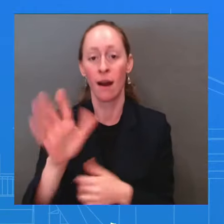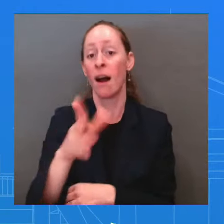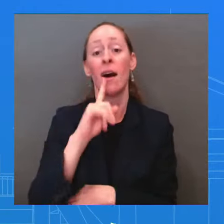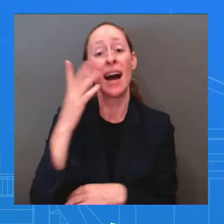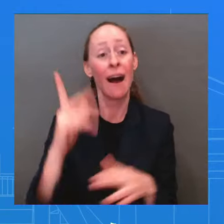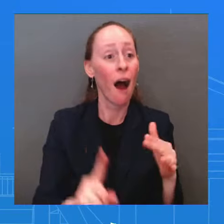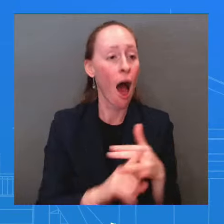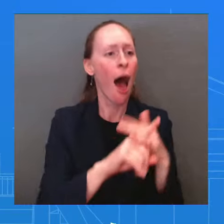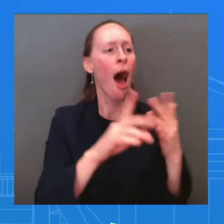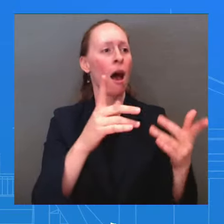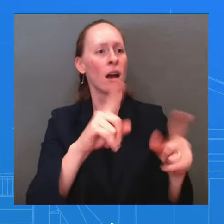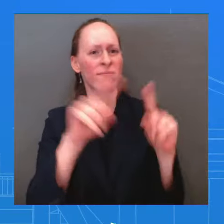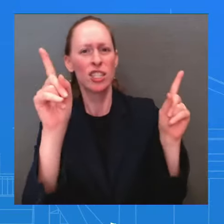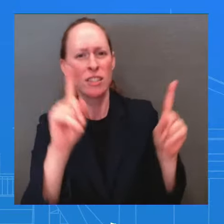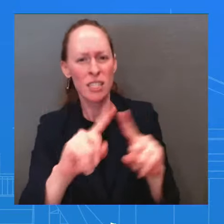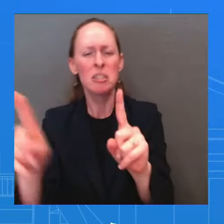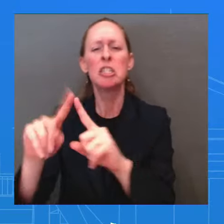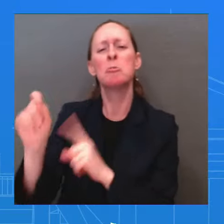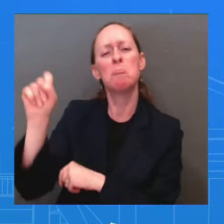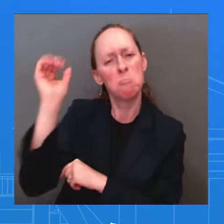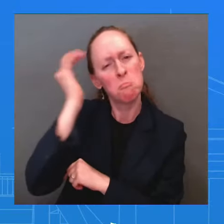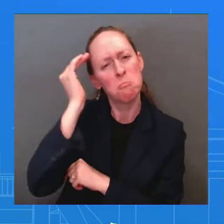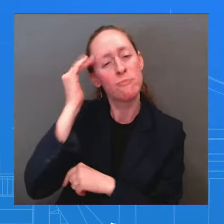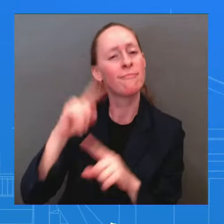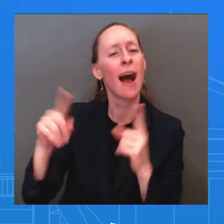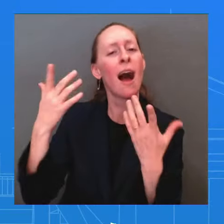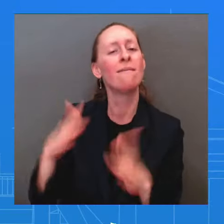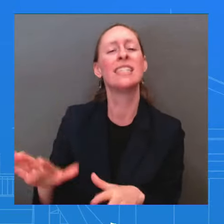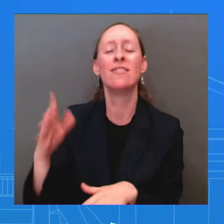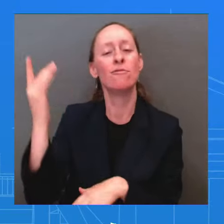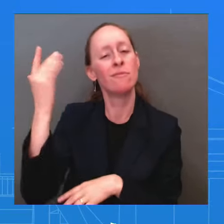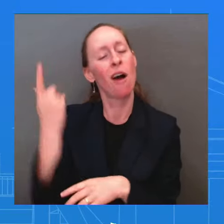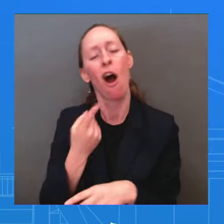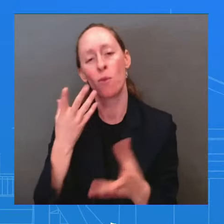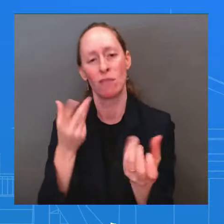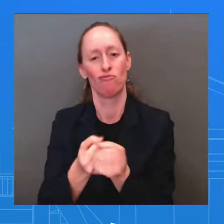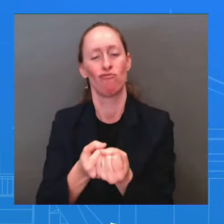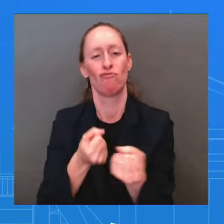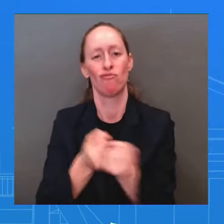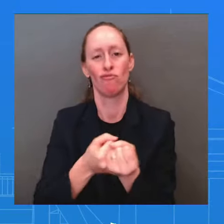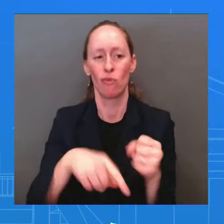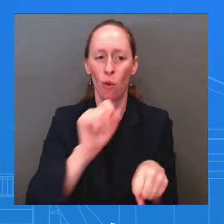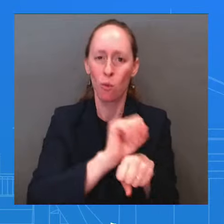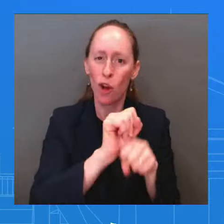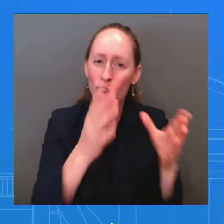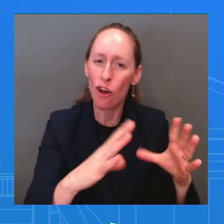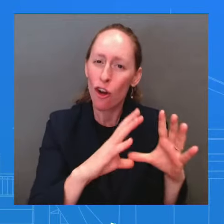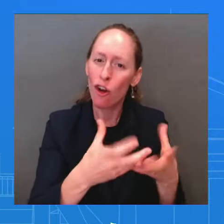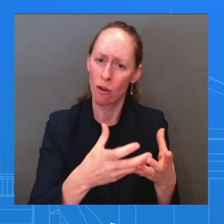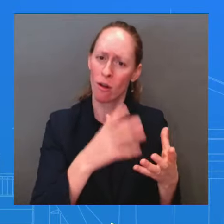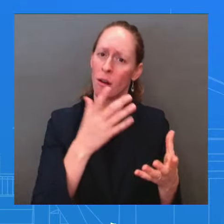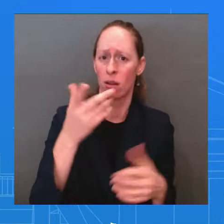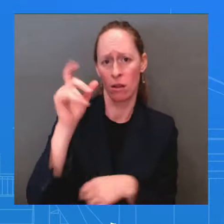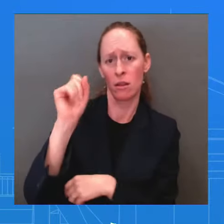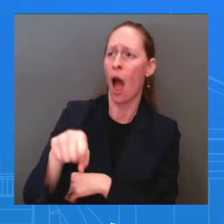to speak for workers' rights and also continue to say, "Let's continue to have those conversations. Collective bargaining is really important."